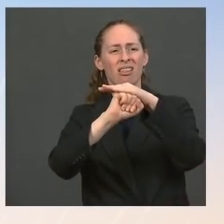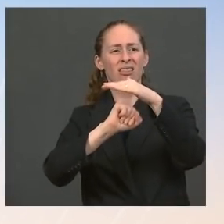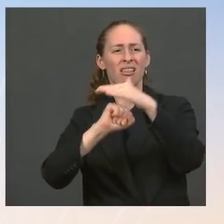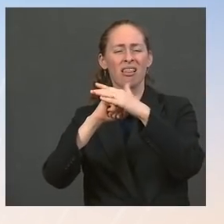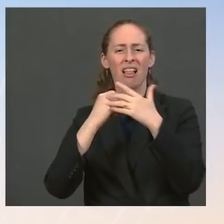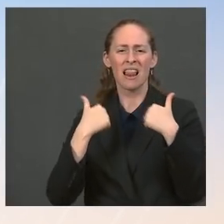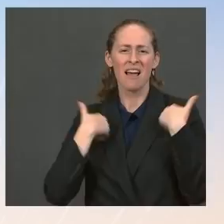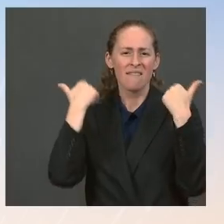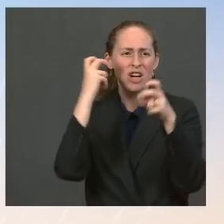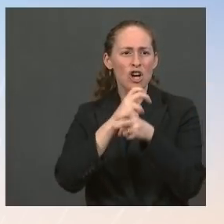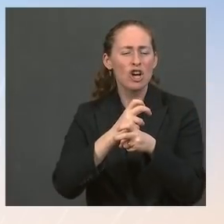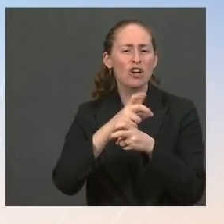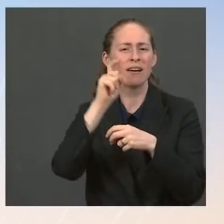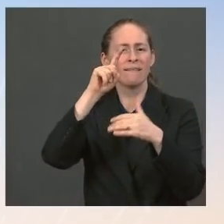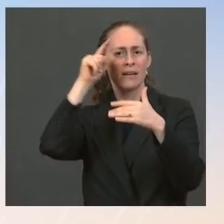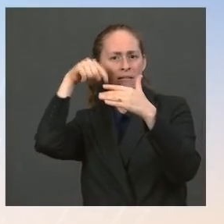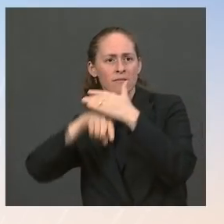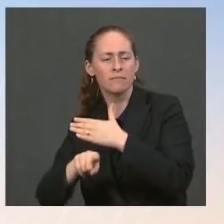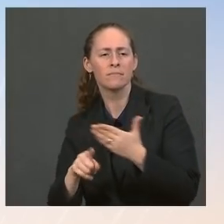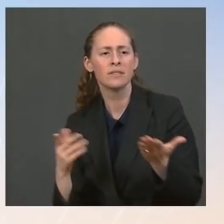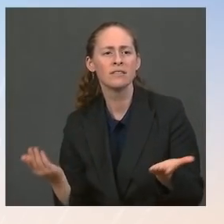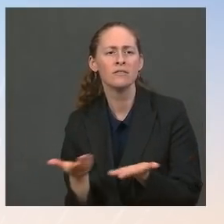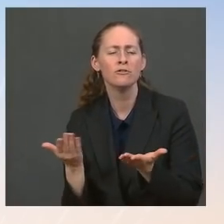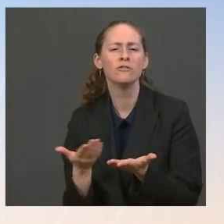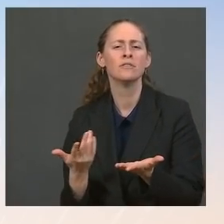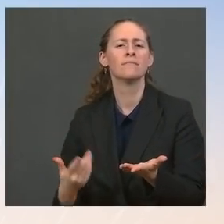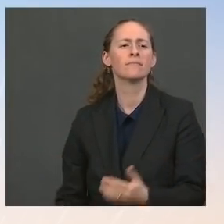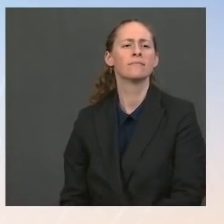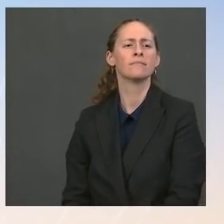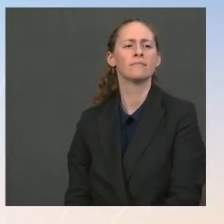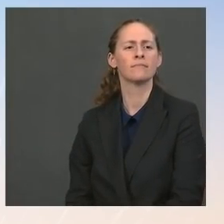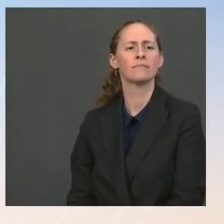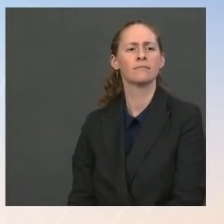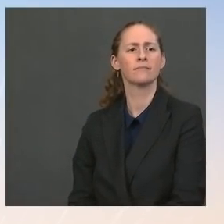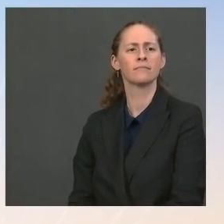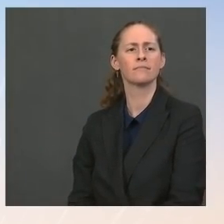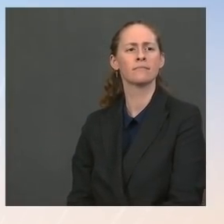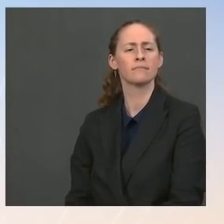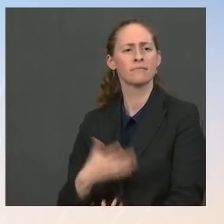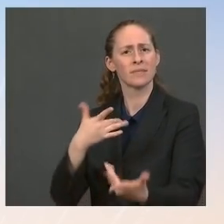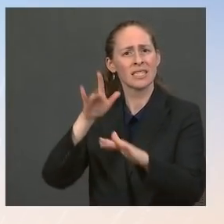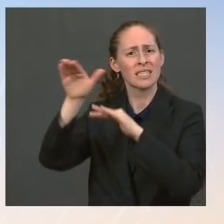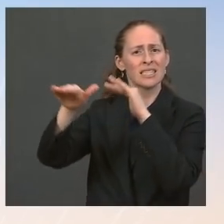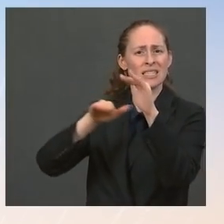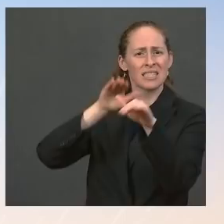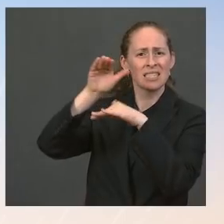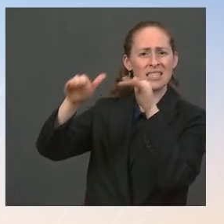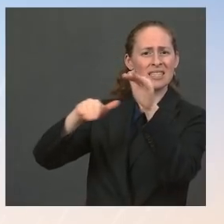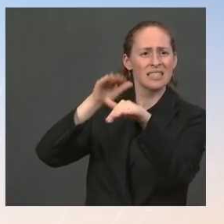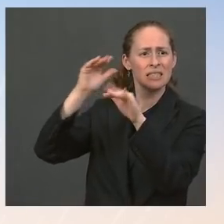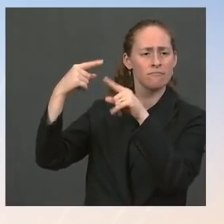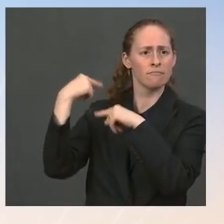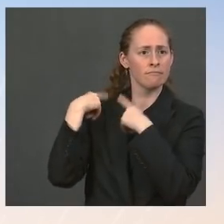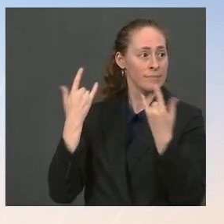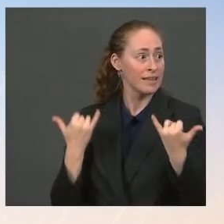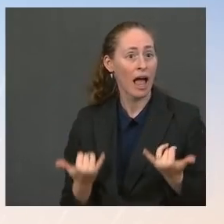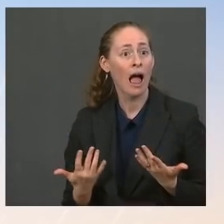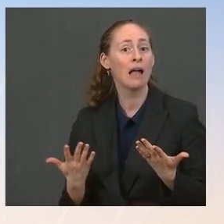Advocates have been warning about situations like this for months now. How much responsibility do you, does the administration take for these situations